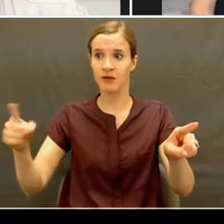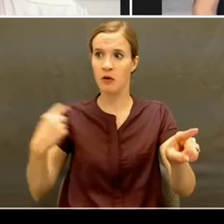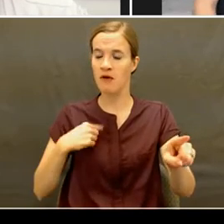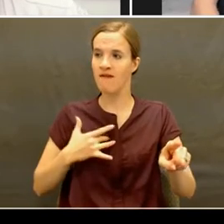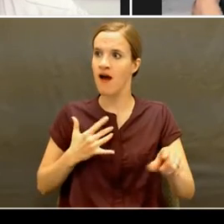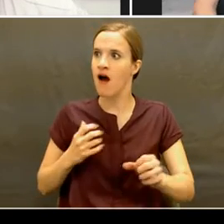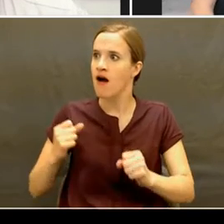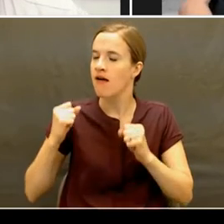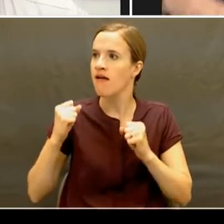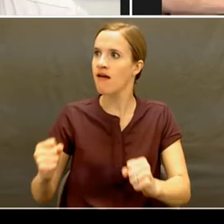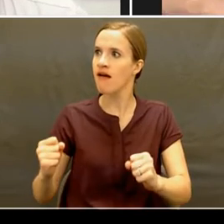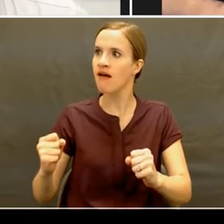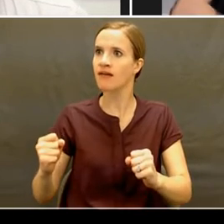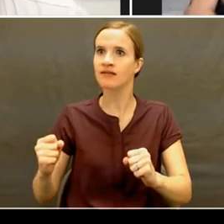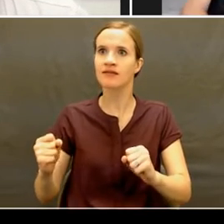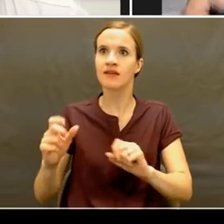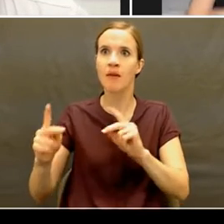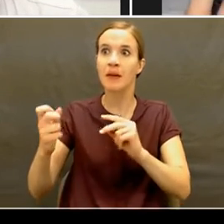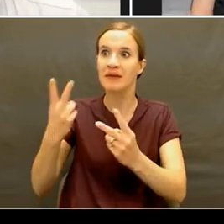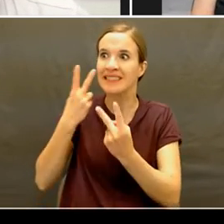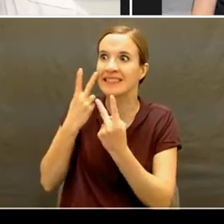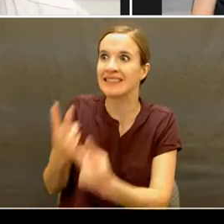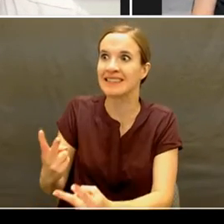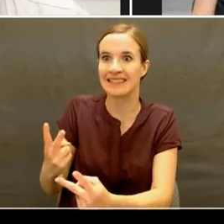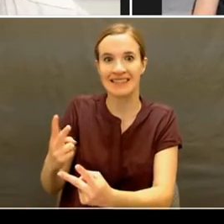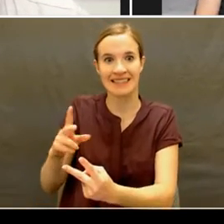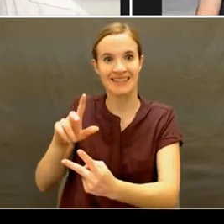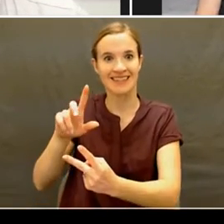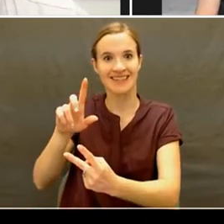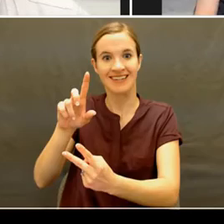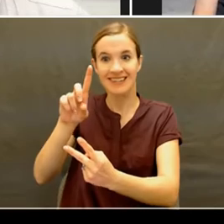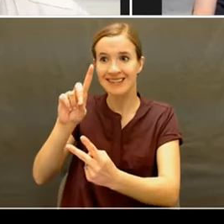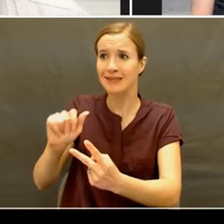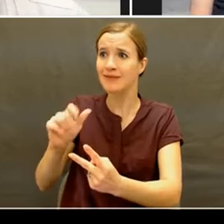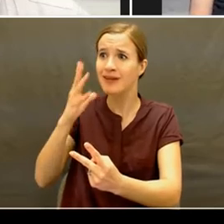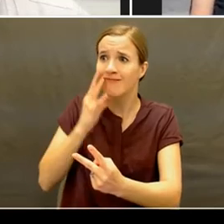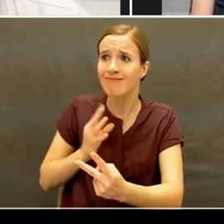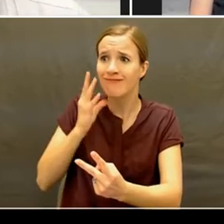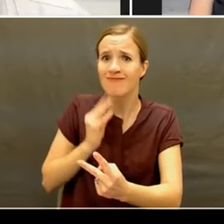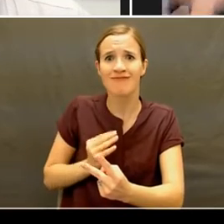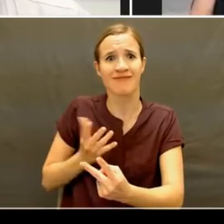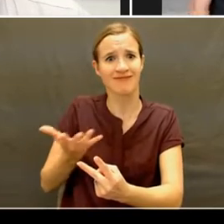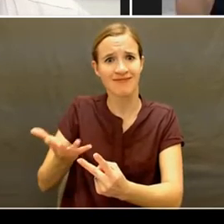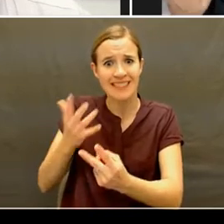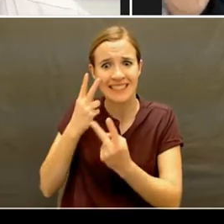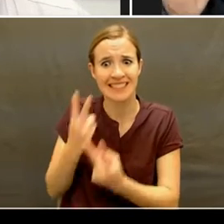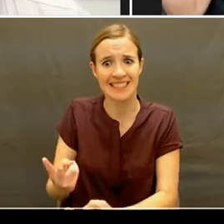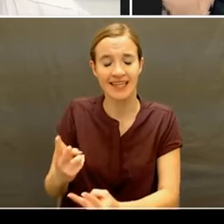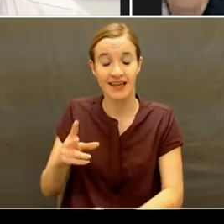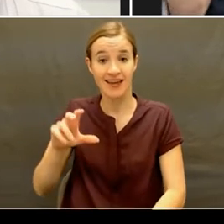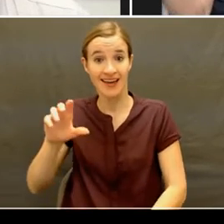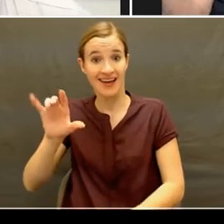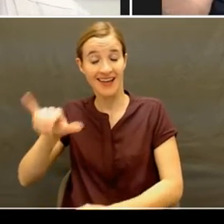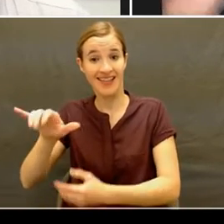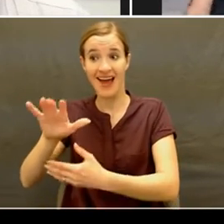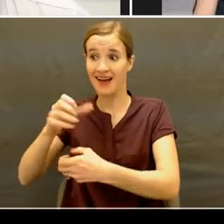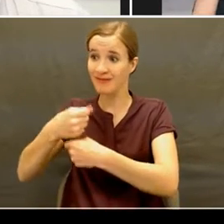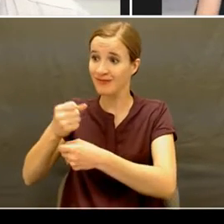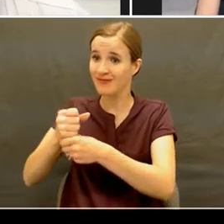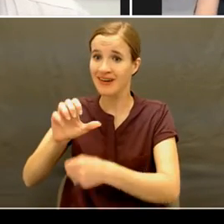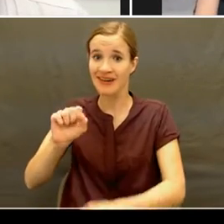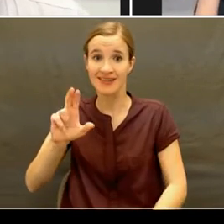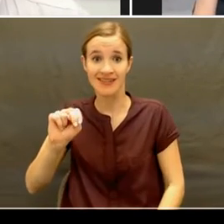getting this right on target and the Obamas were, were a part of it, you know, and, and then the